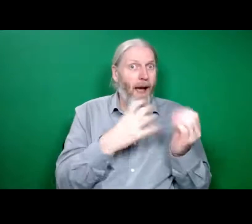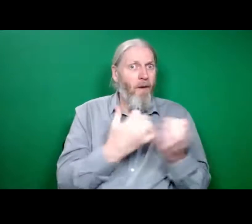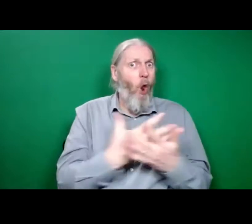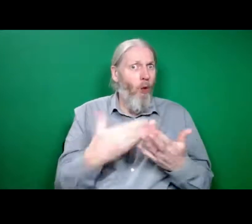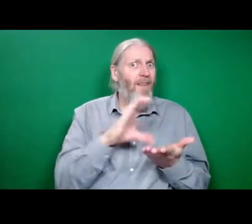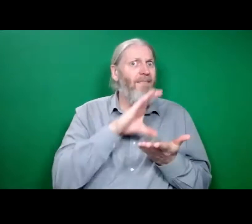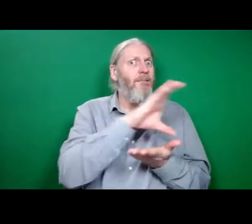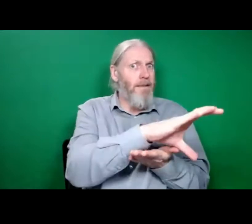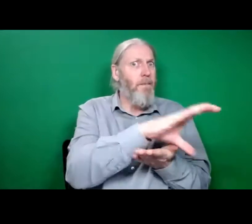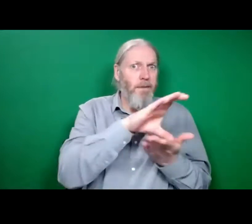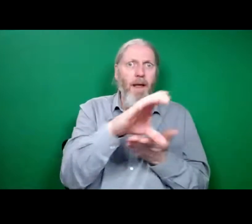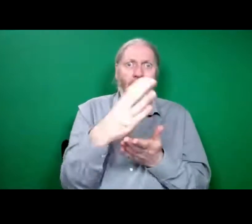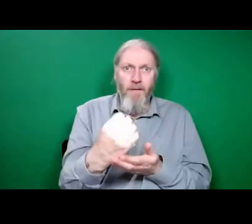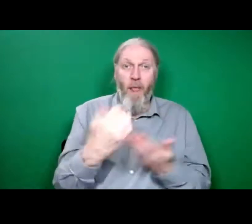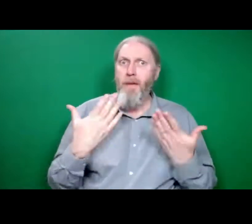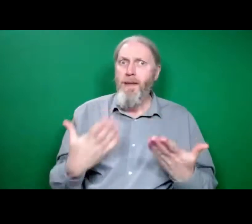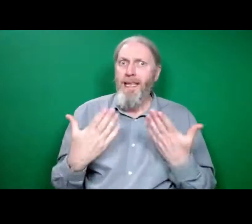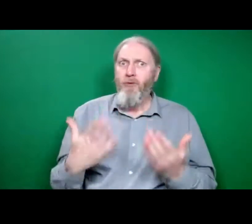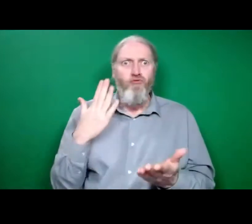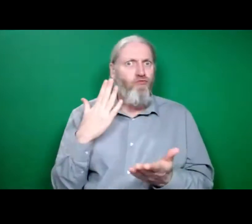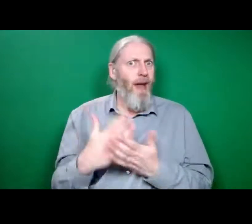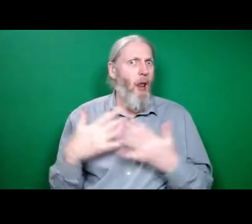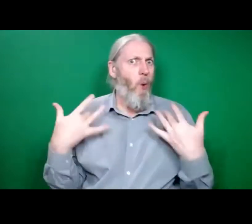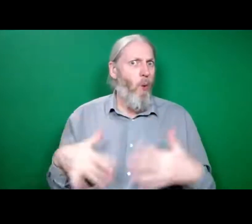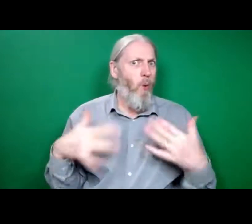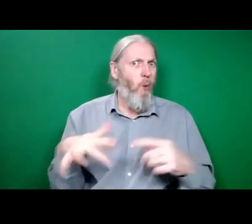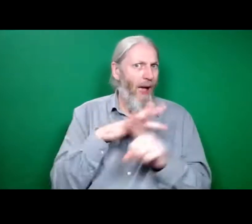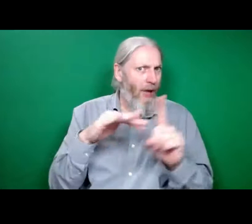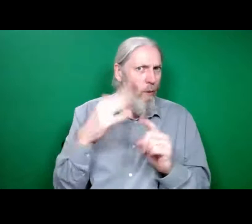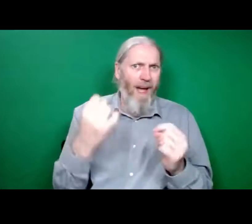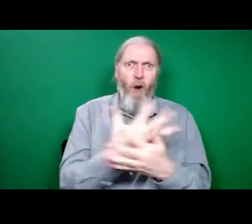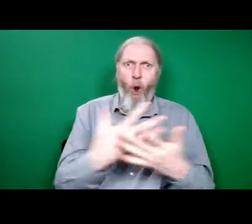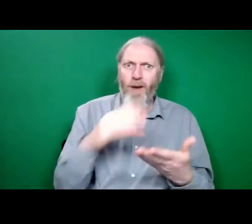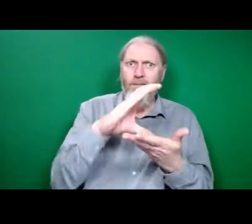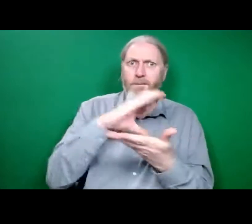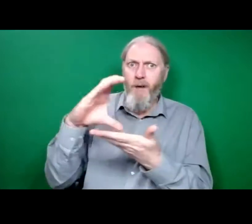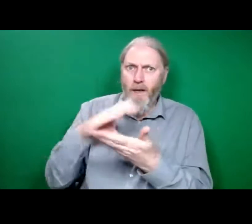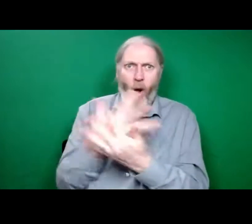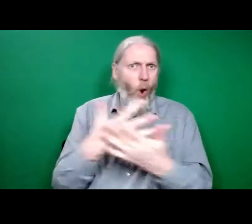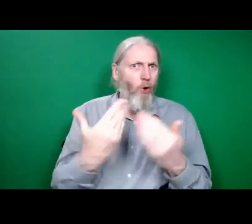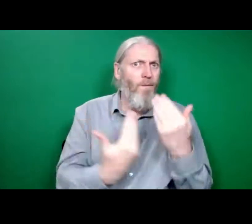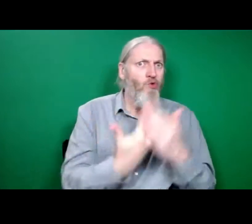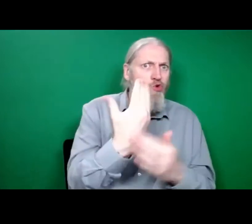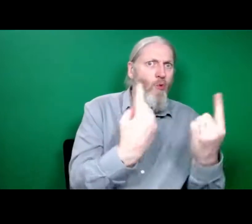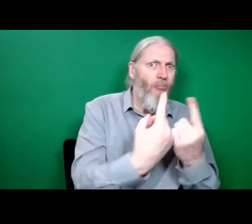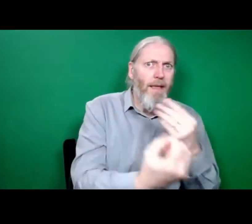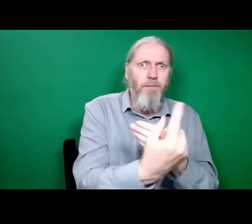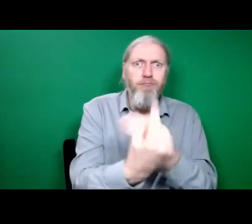We won 14 point 5 million to go into a cultural package of Chatham, including the refurbishment of the brook